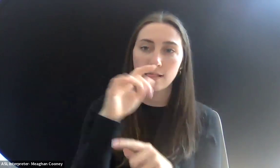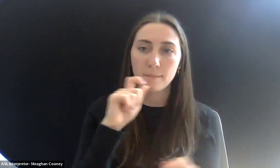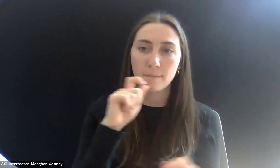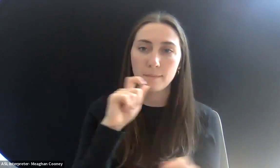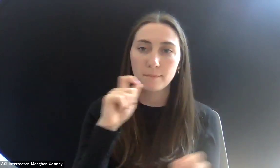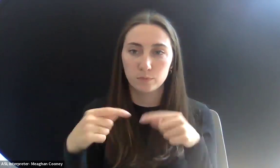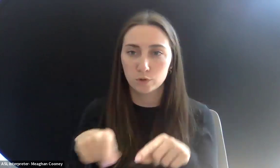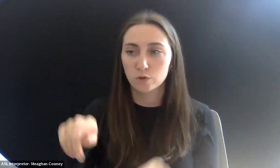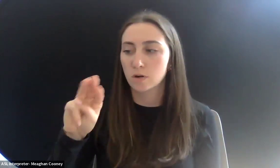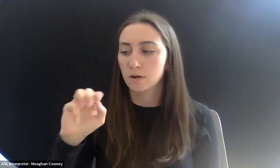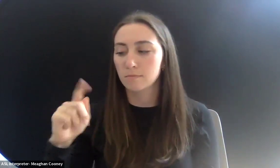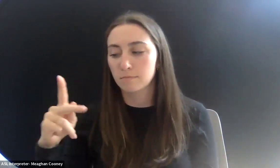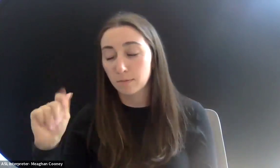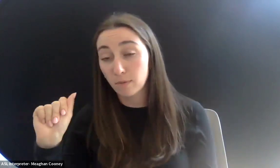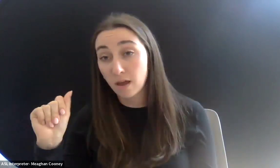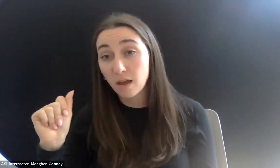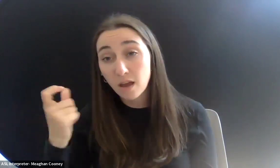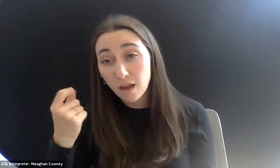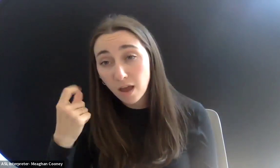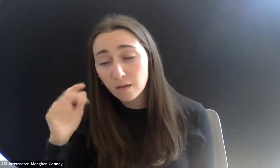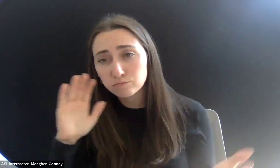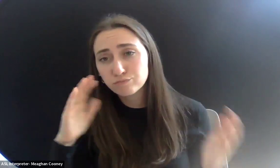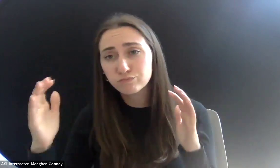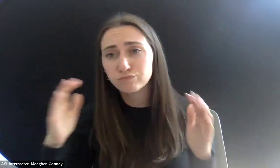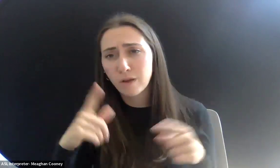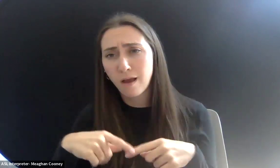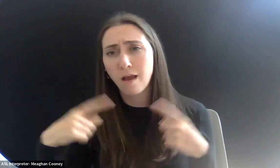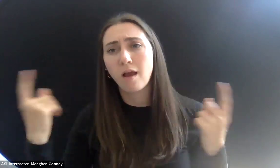But in contrast to the greenhouse gas policy which was